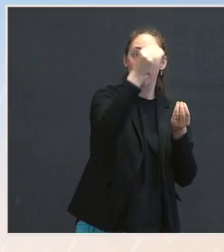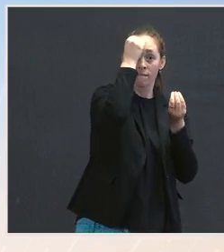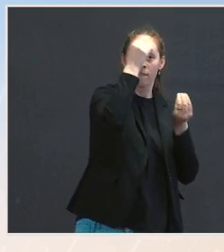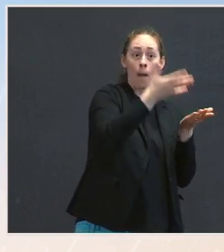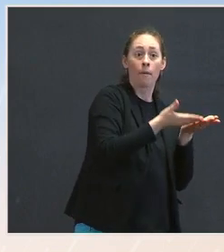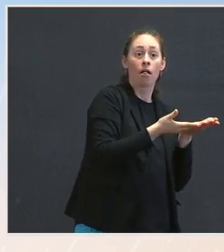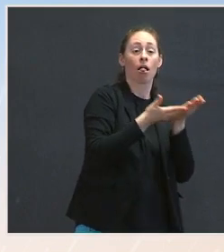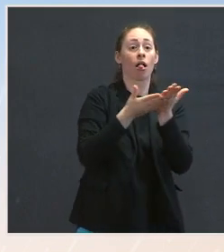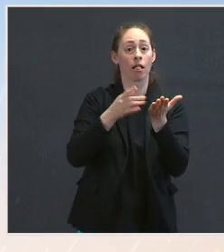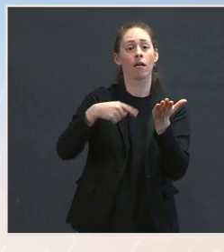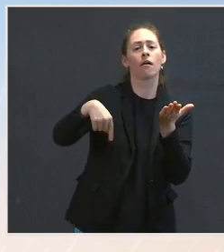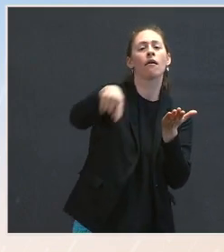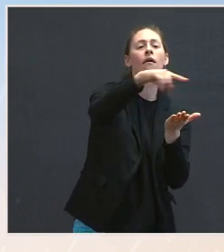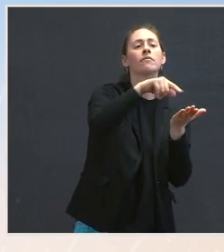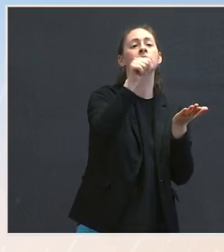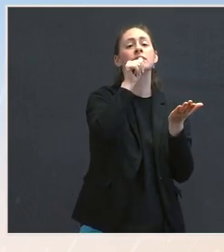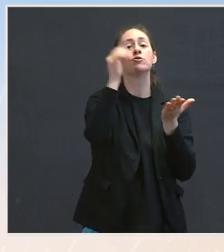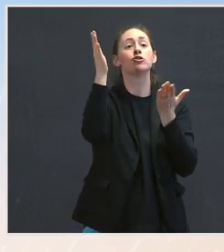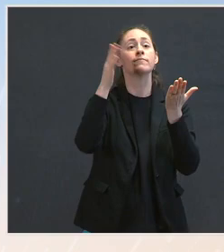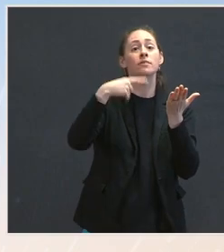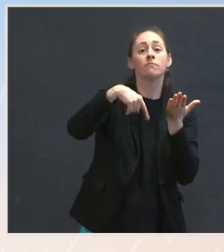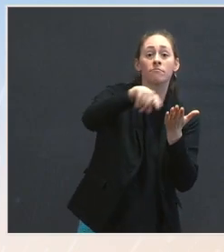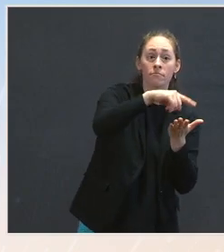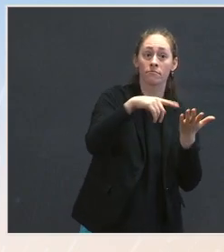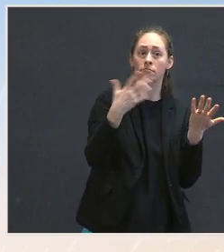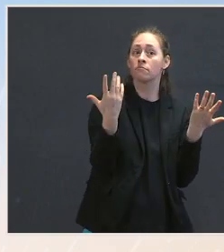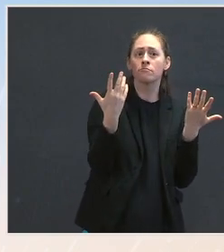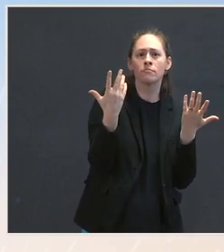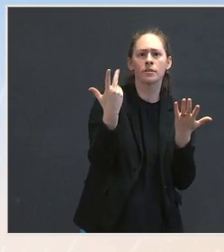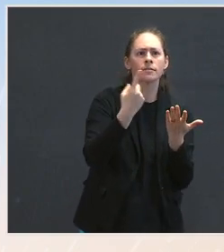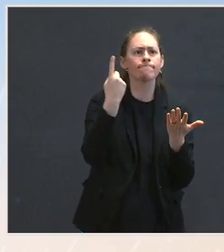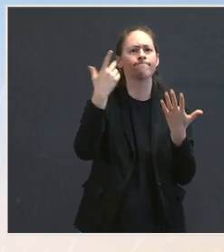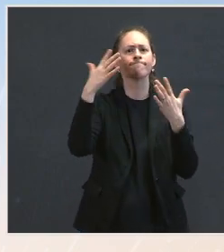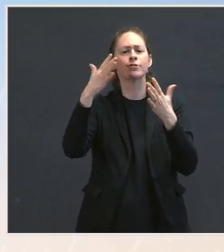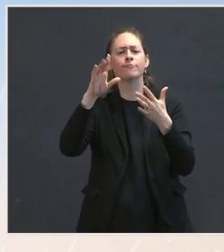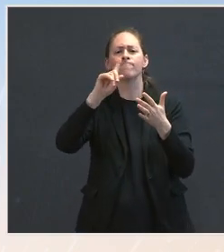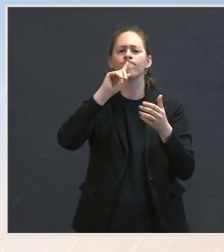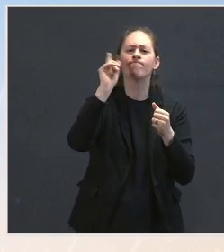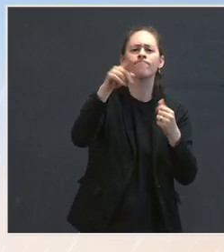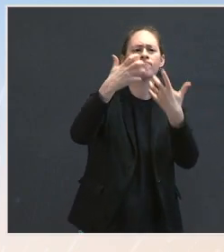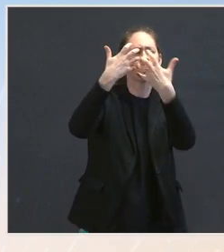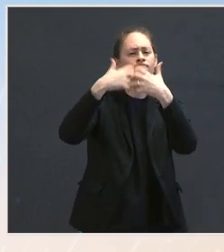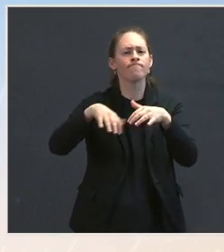or ordered about the Secret Service's actions that day, and how they handled .